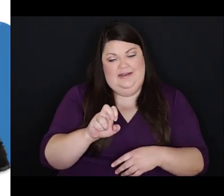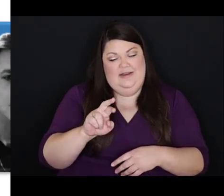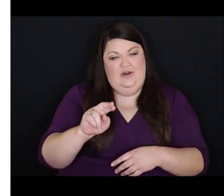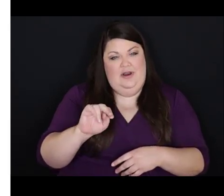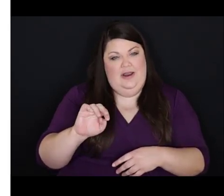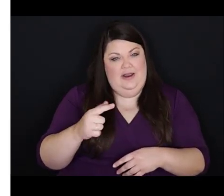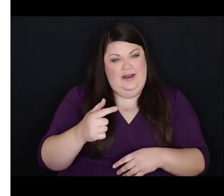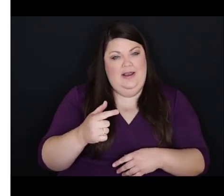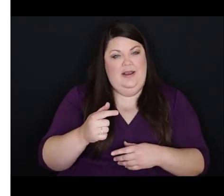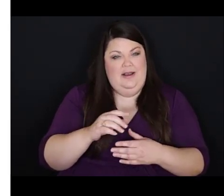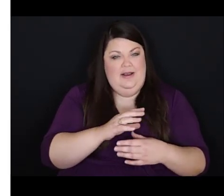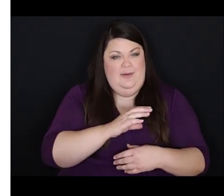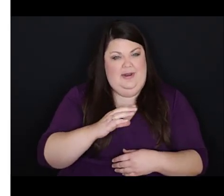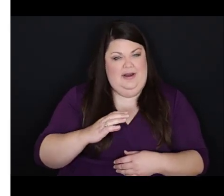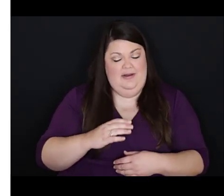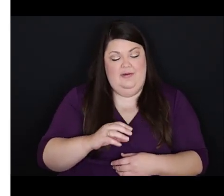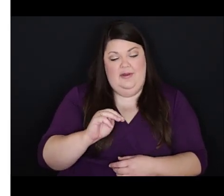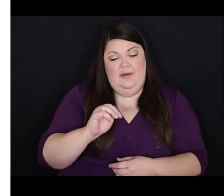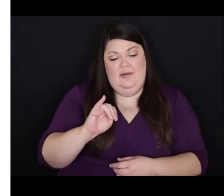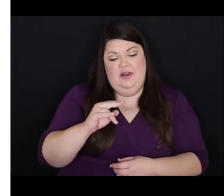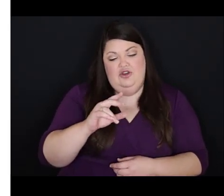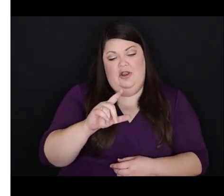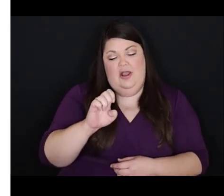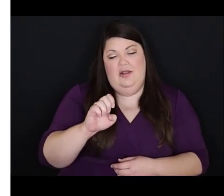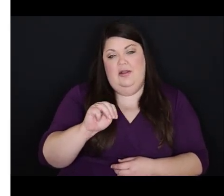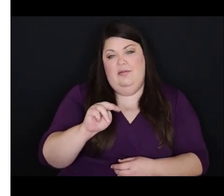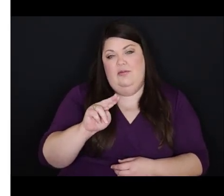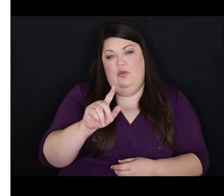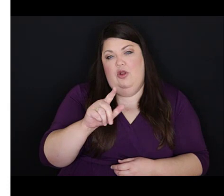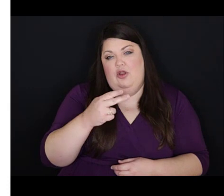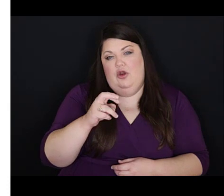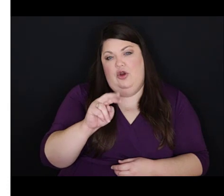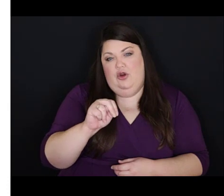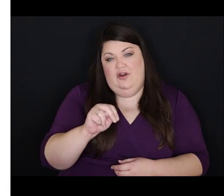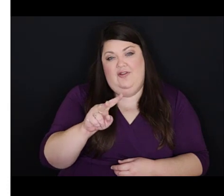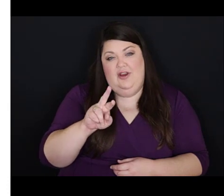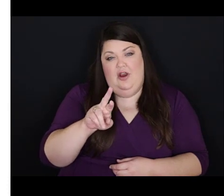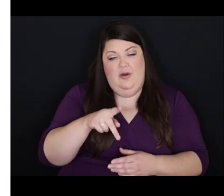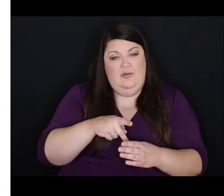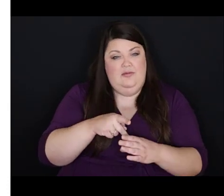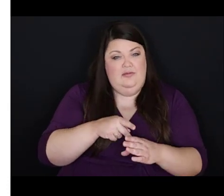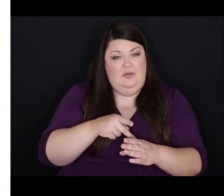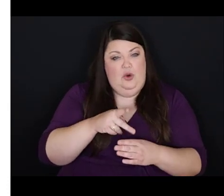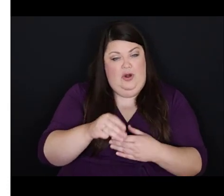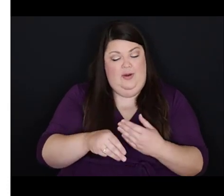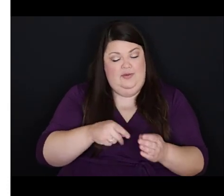Michele Mulhern, a VR Program Specialist with over 16 years of experience in the VR program.